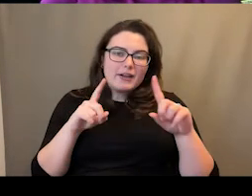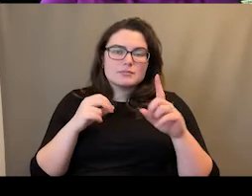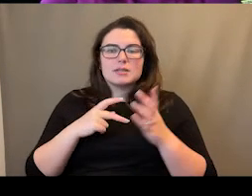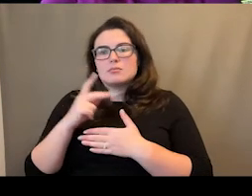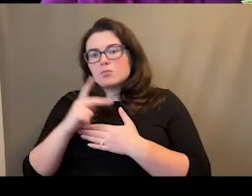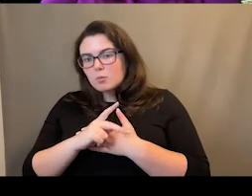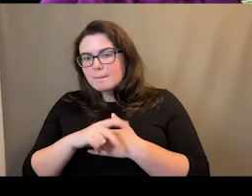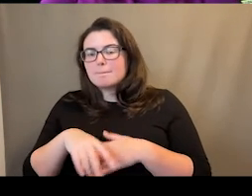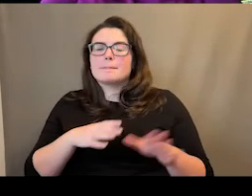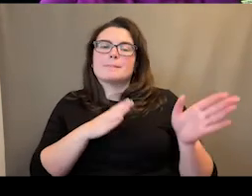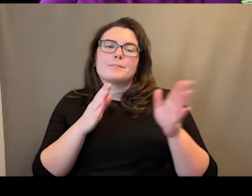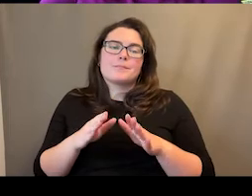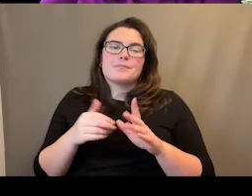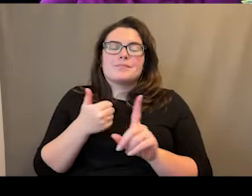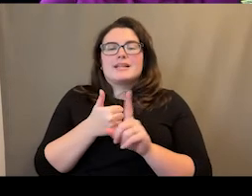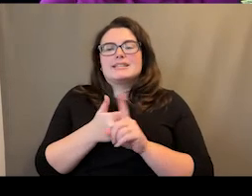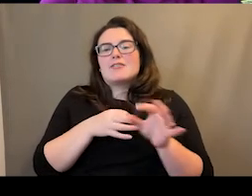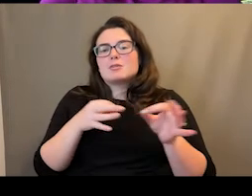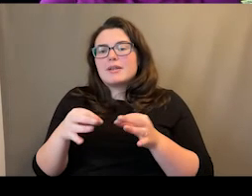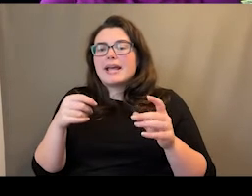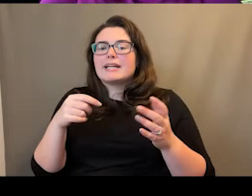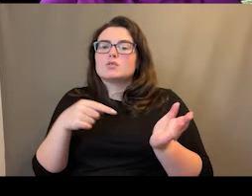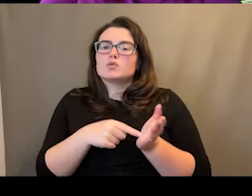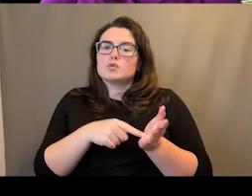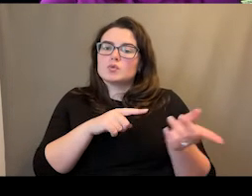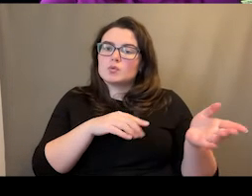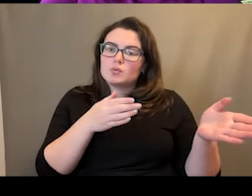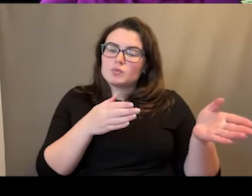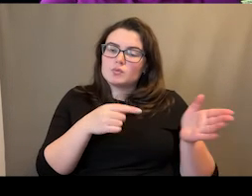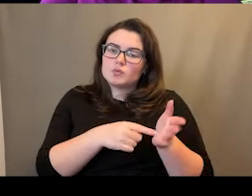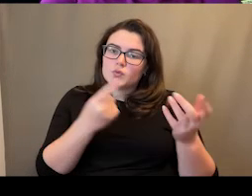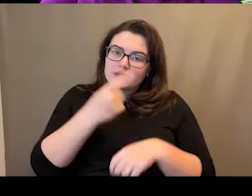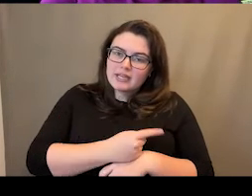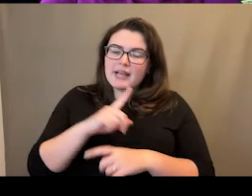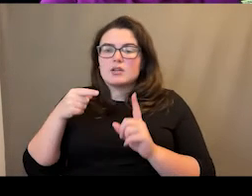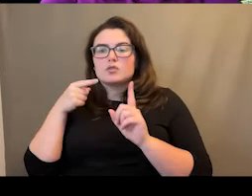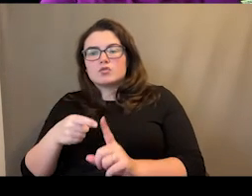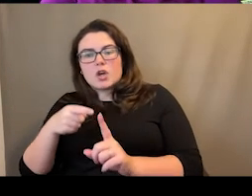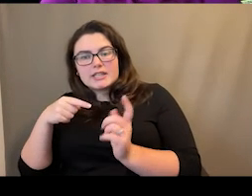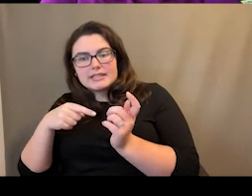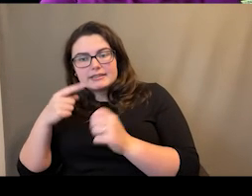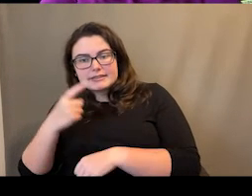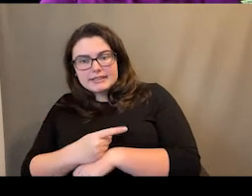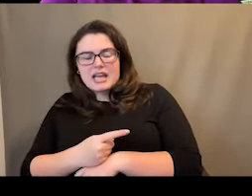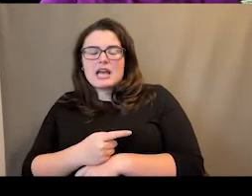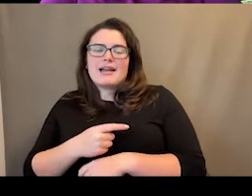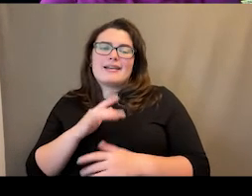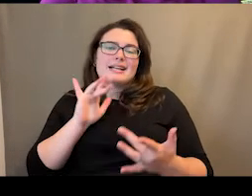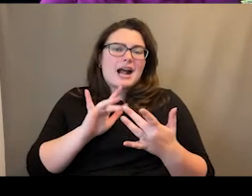Provide you with due dates or target dates. It tells you who the program contacts are. Oftentimes, you will have